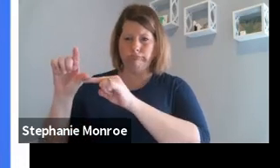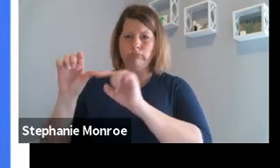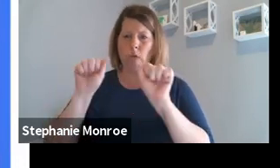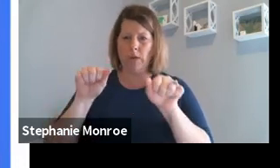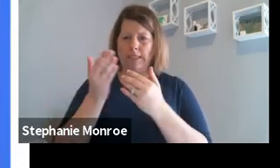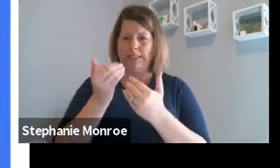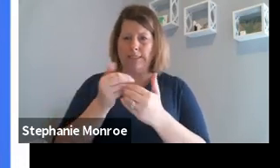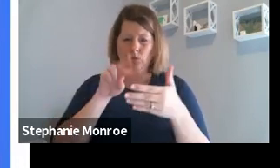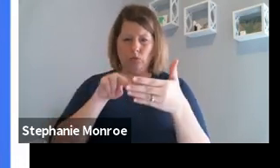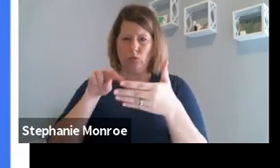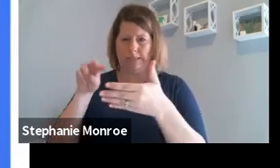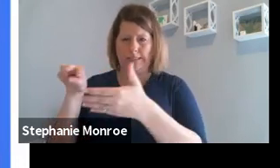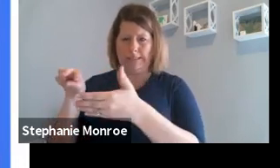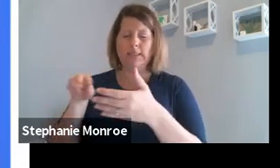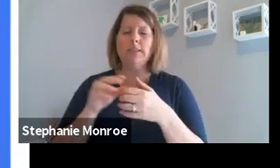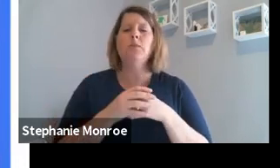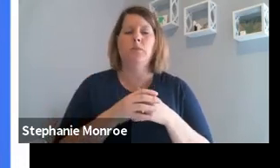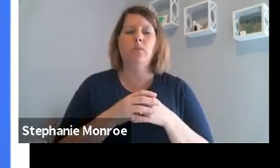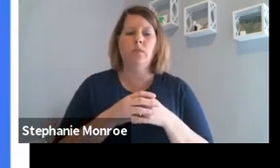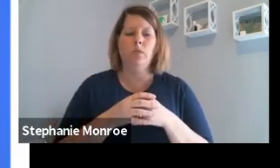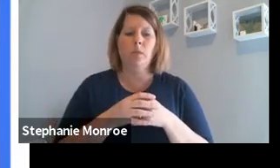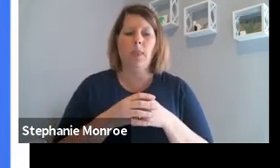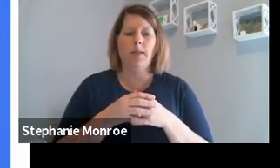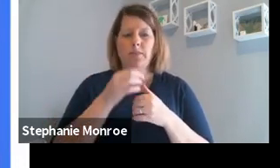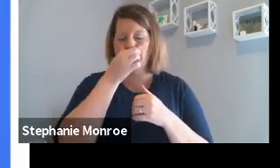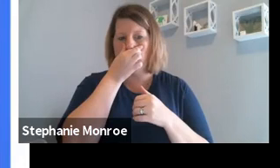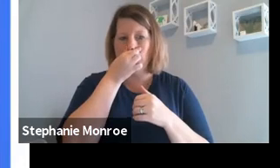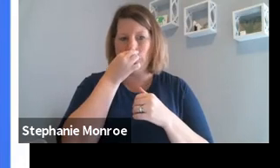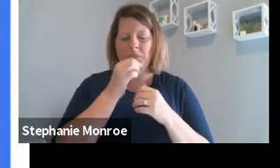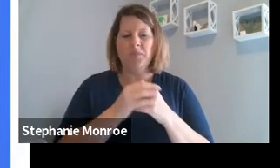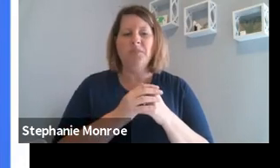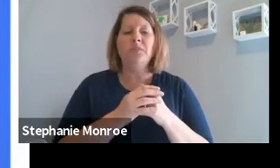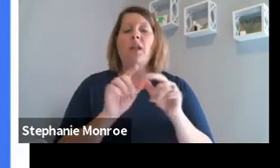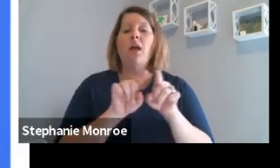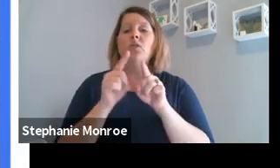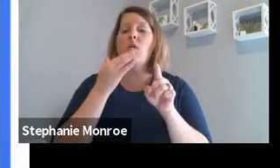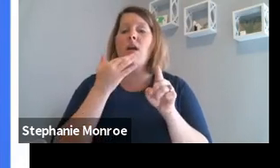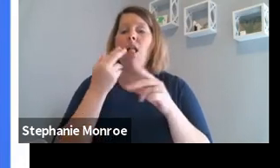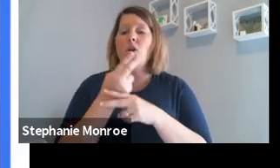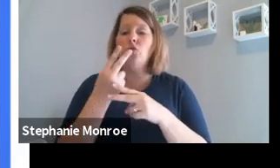We're using a Sans Serif font that is easy to read, and the colors used on the slides